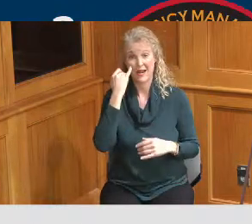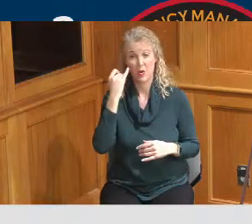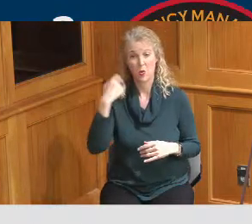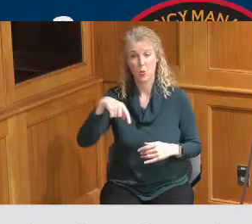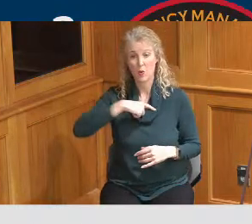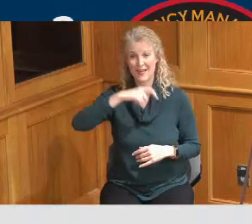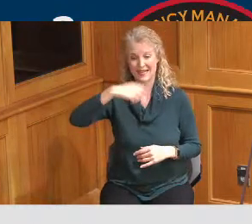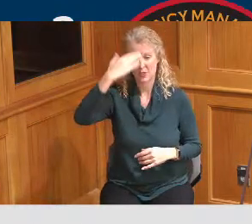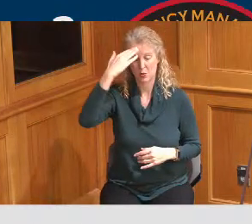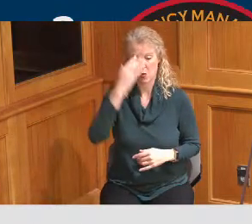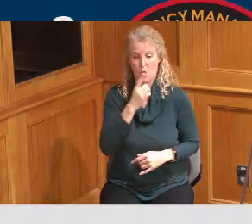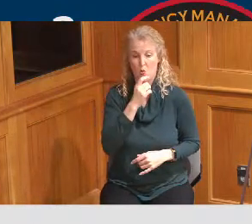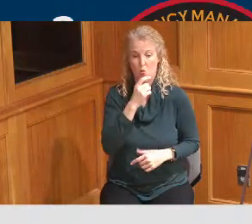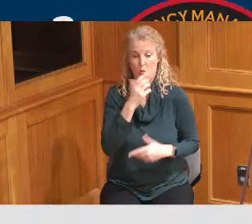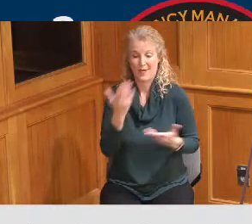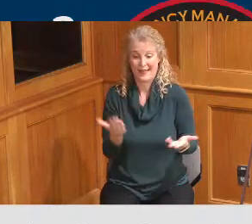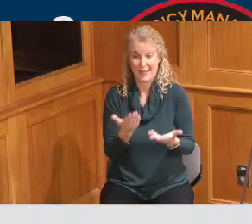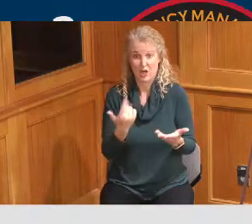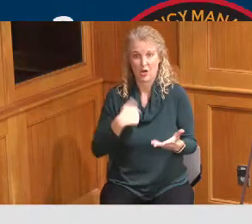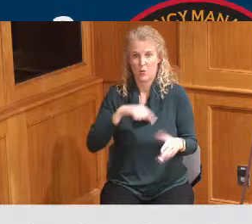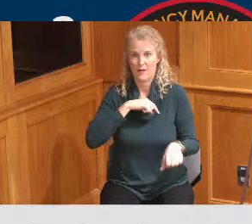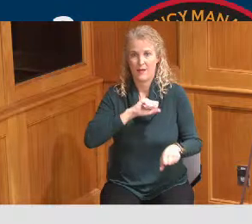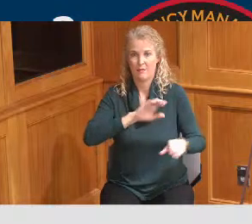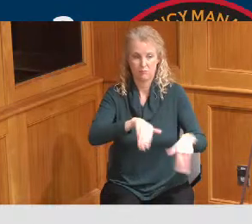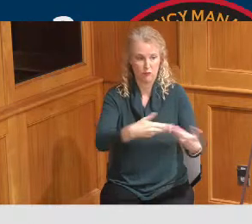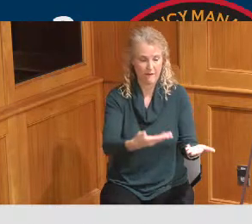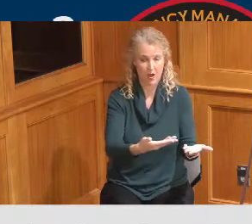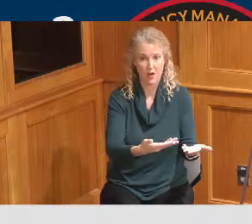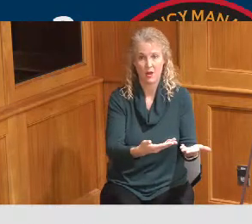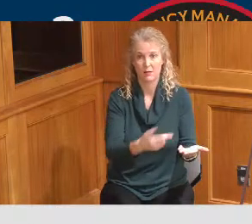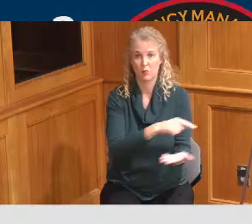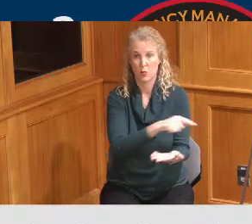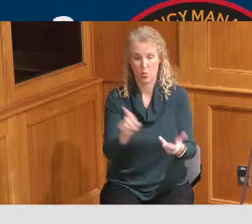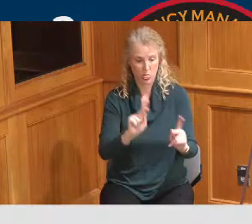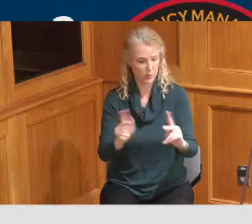community so that we can provide those resources so we've identified those and that's outlined in